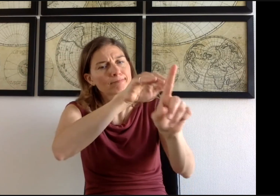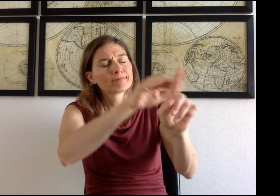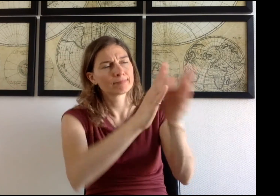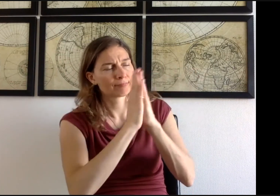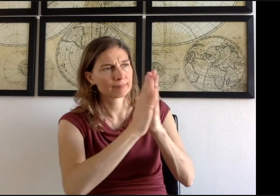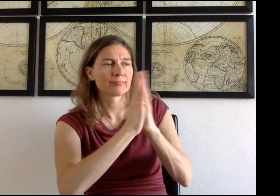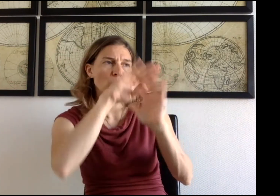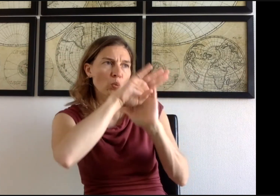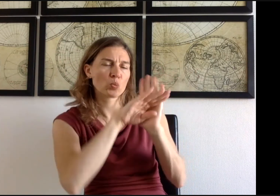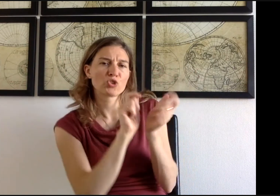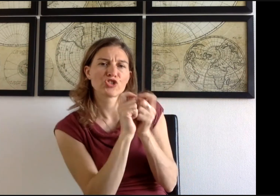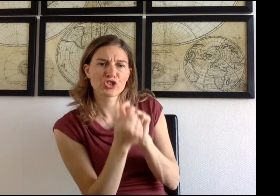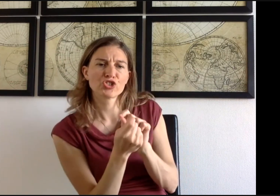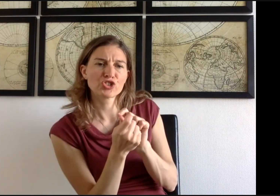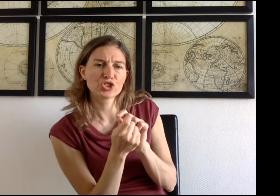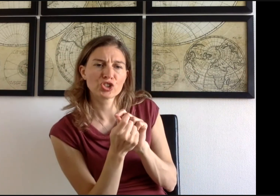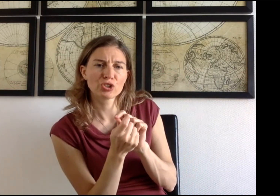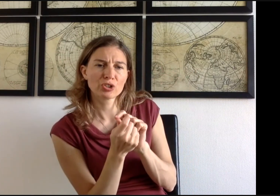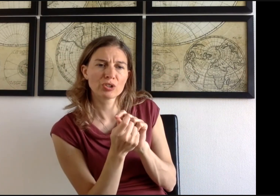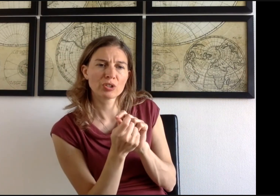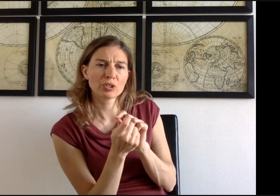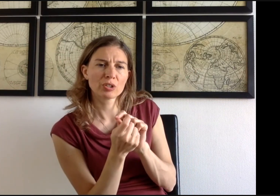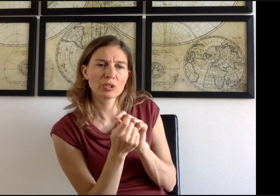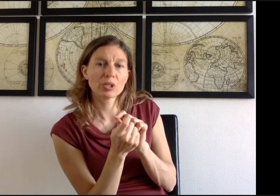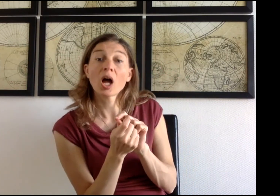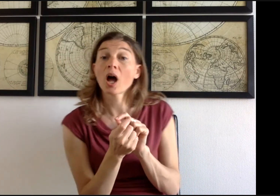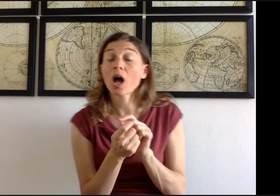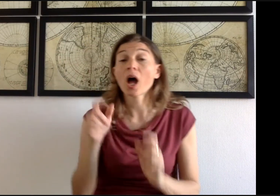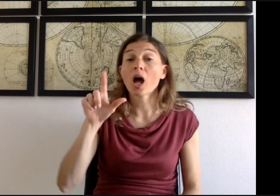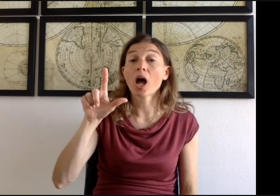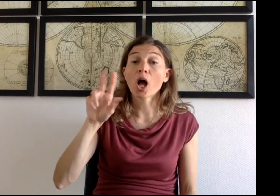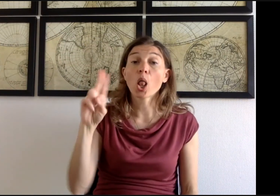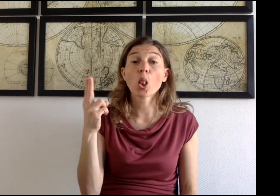Luisa unmuted herself, maybe she wants to say something.